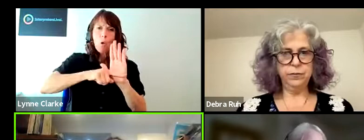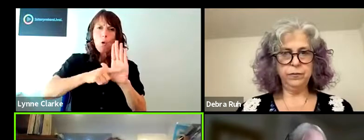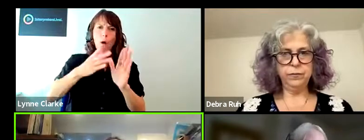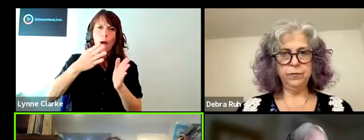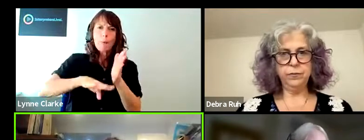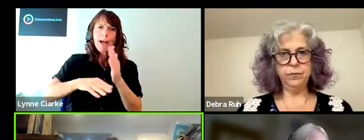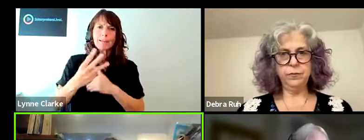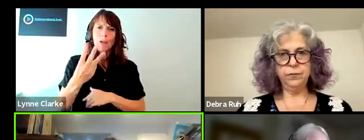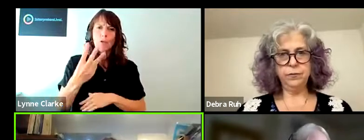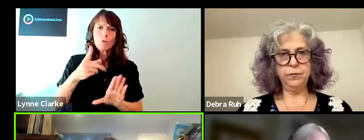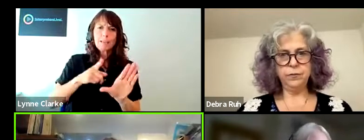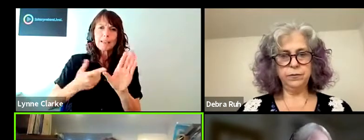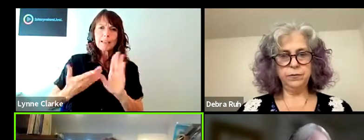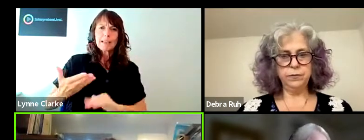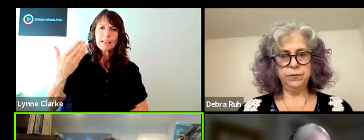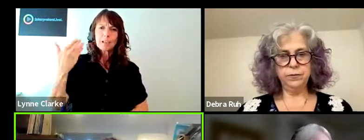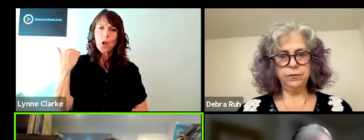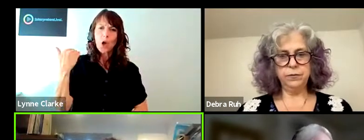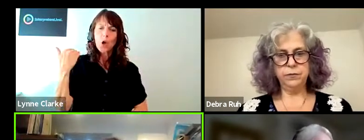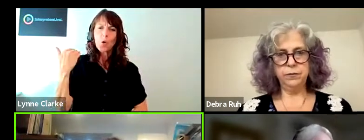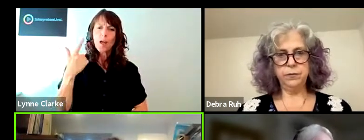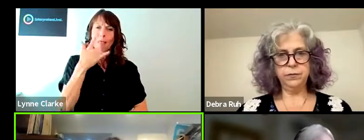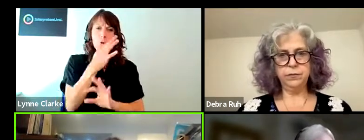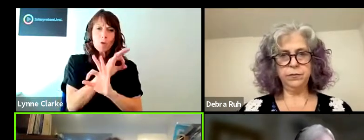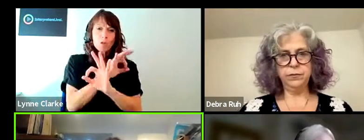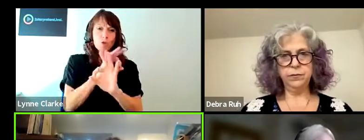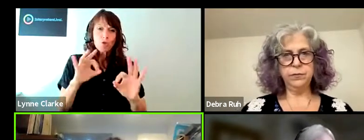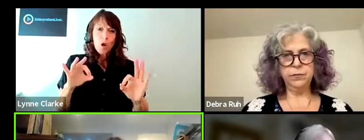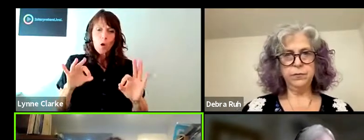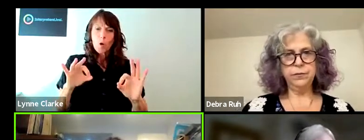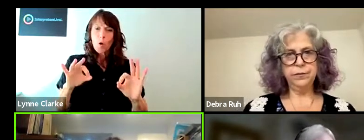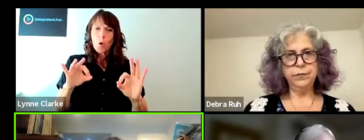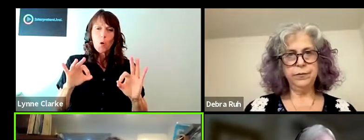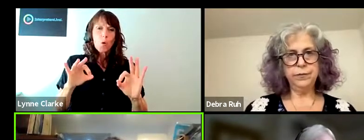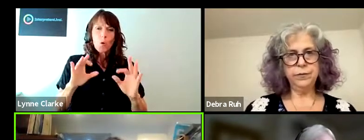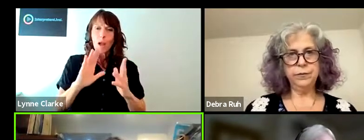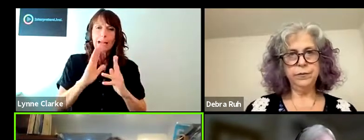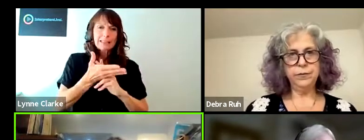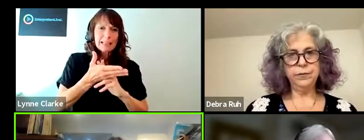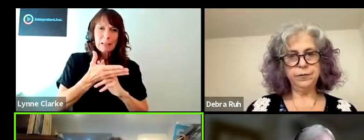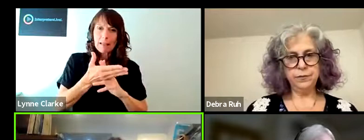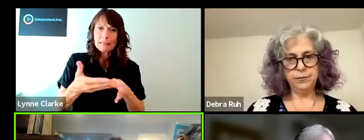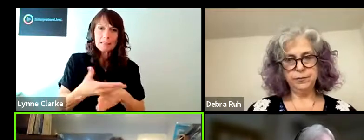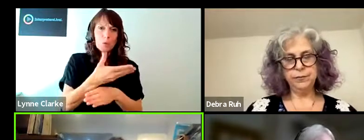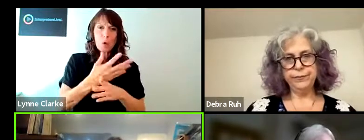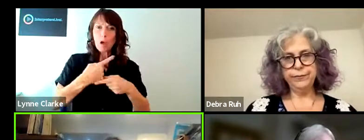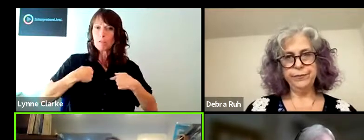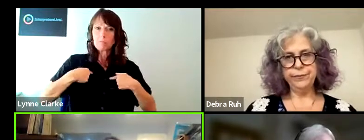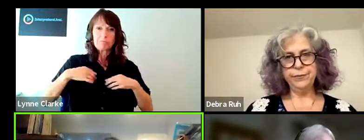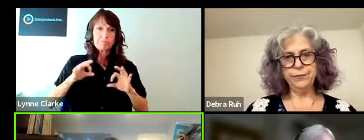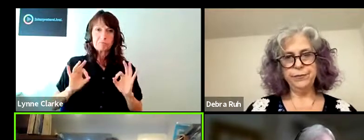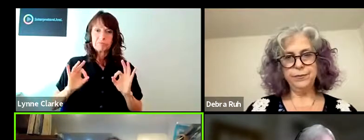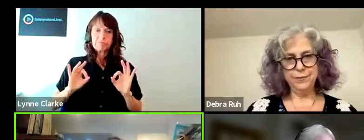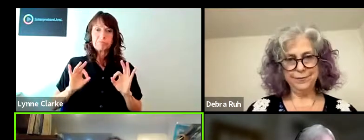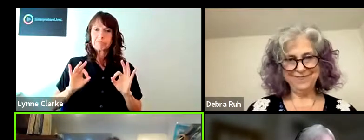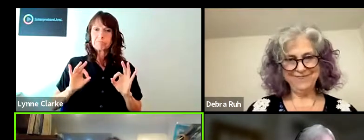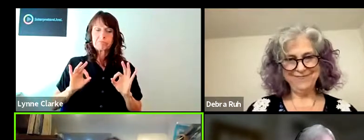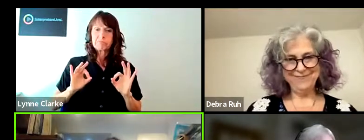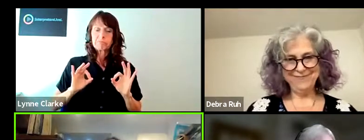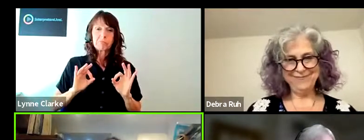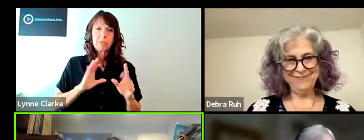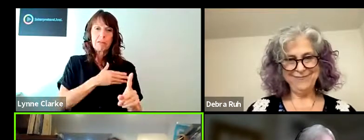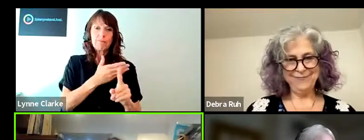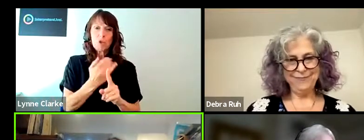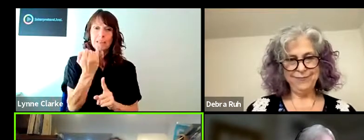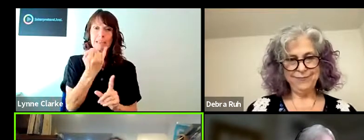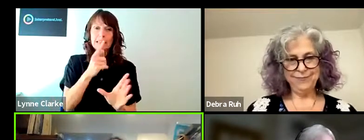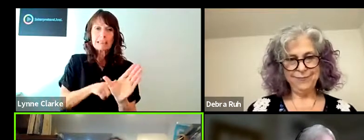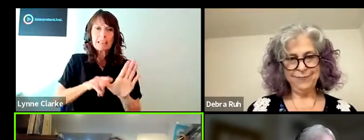we went from almost no public sector accessibility work for our first 16 years. And in the last